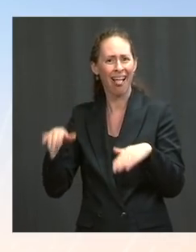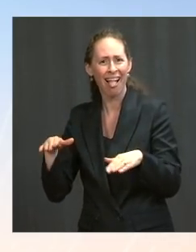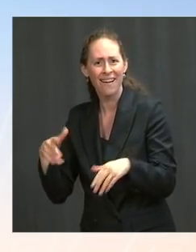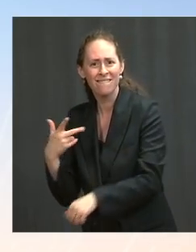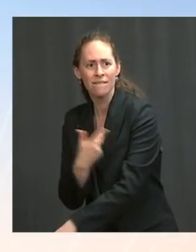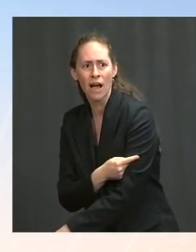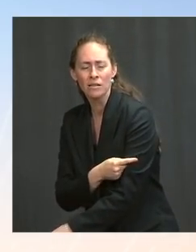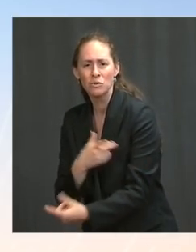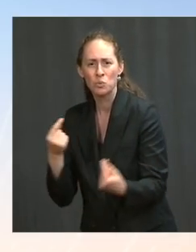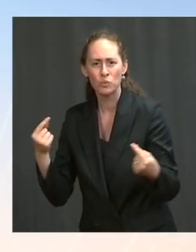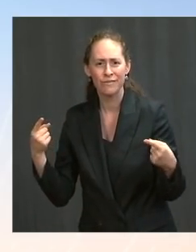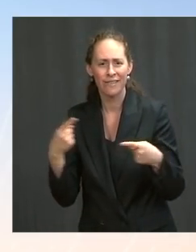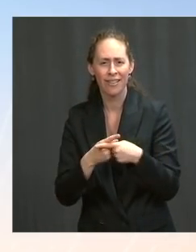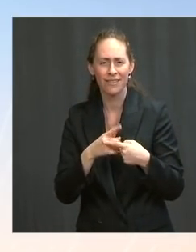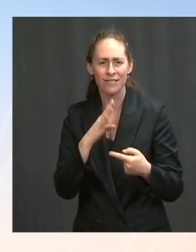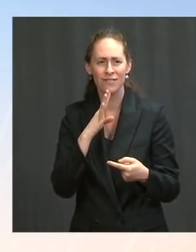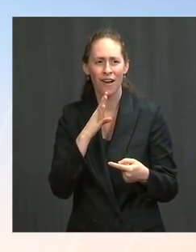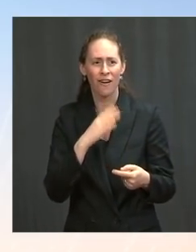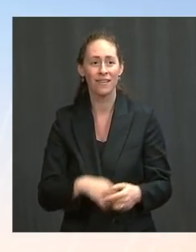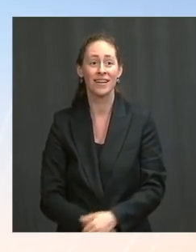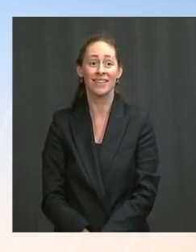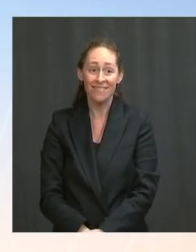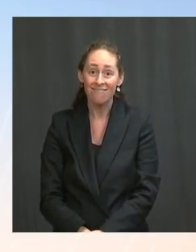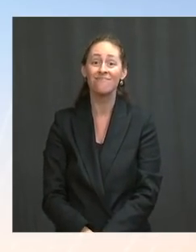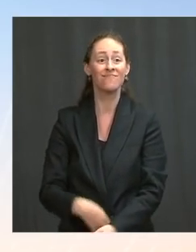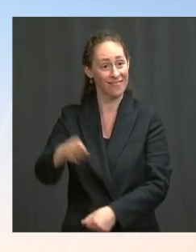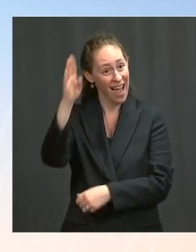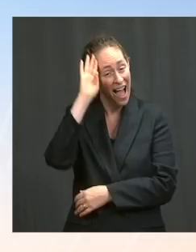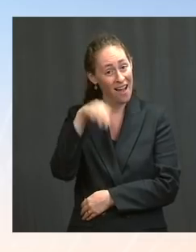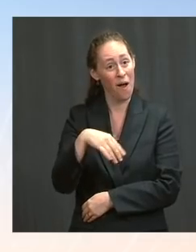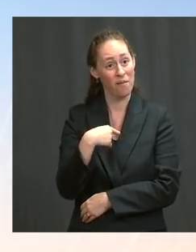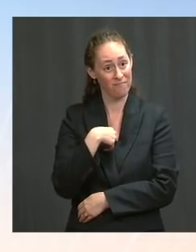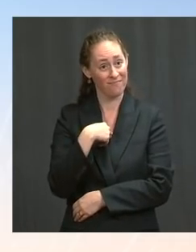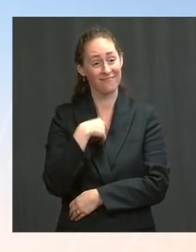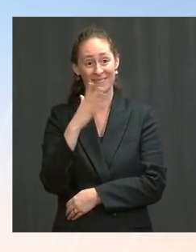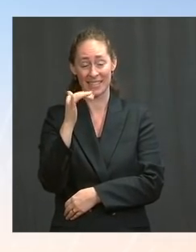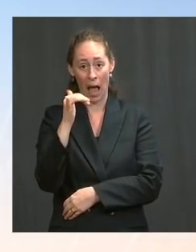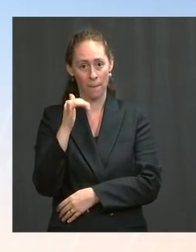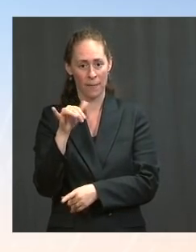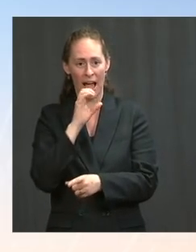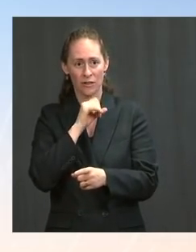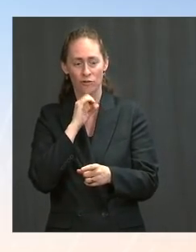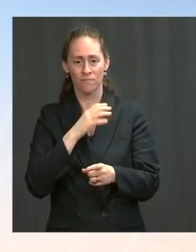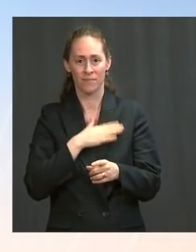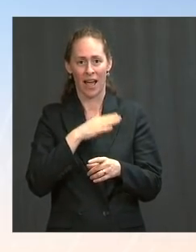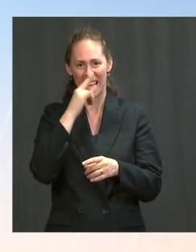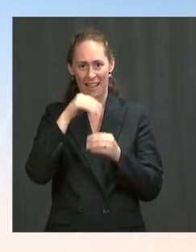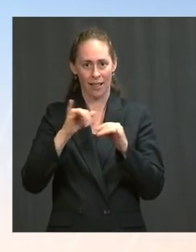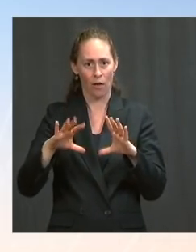in that age bracket myself, it is challenging. And what we are continuing to convey is that we know it's been long,